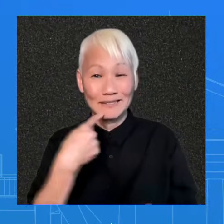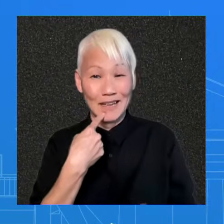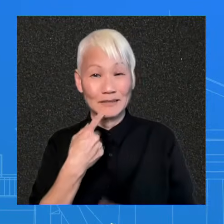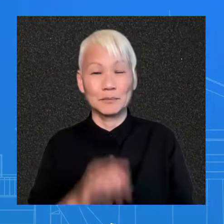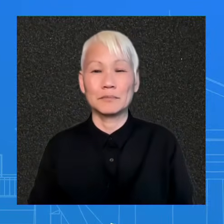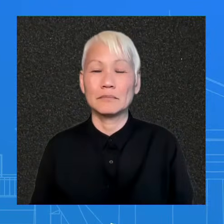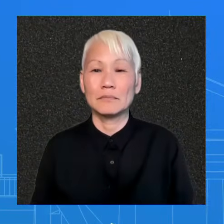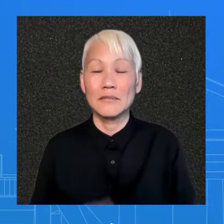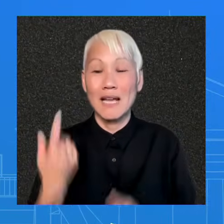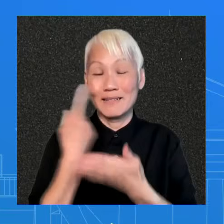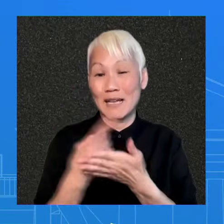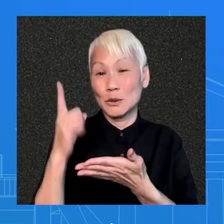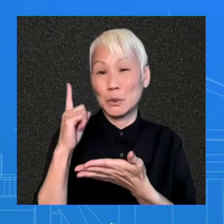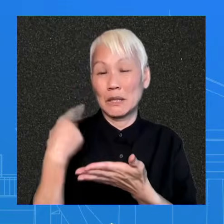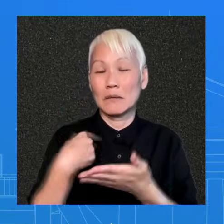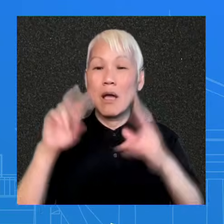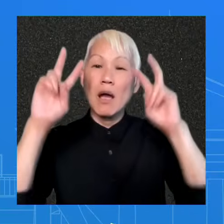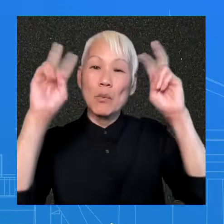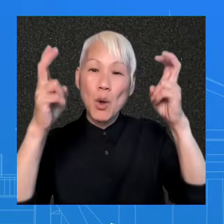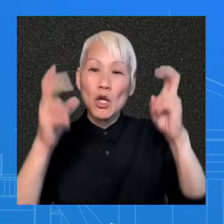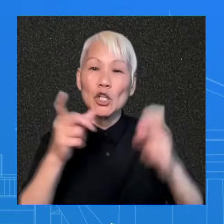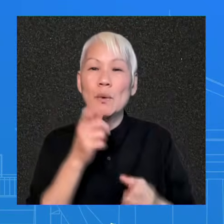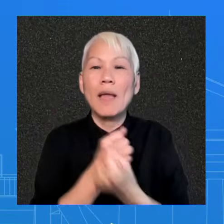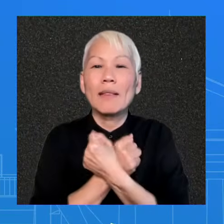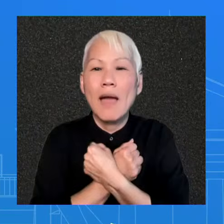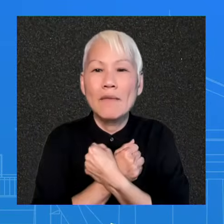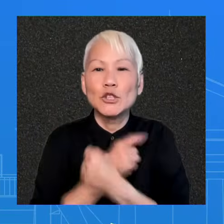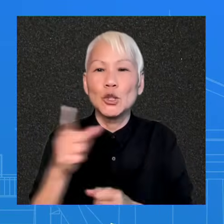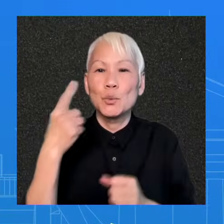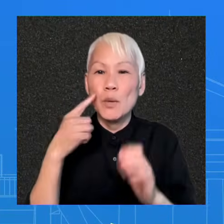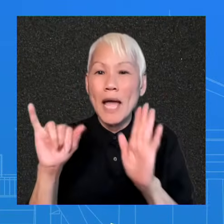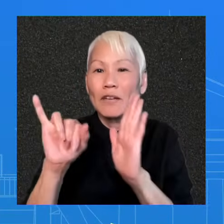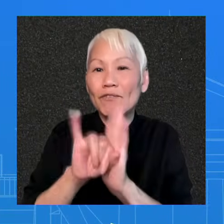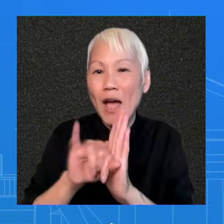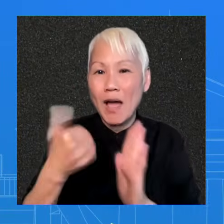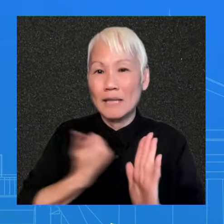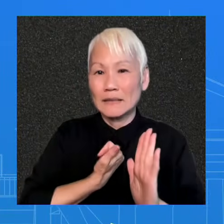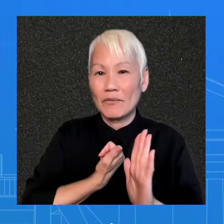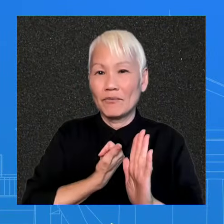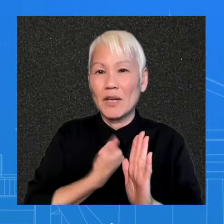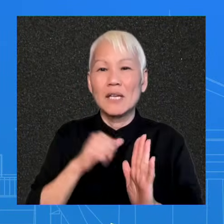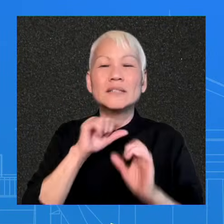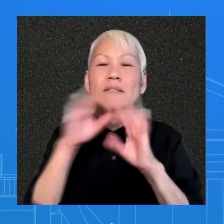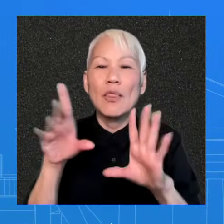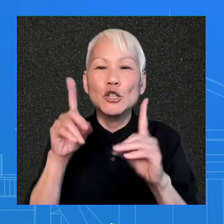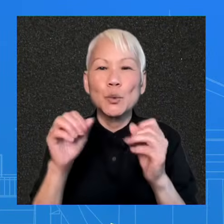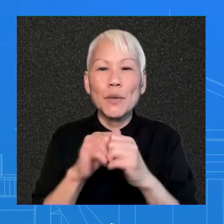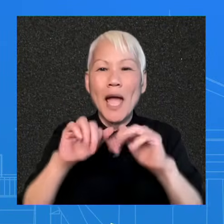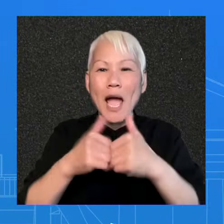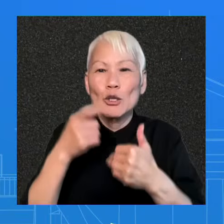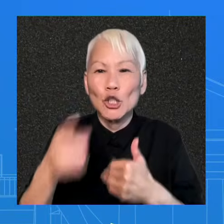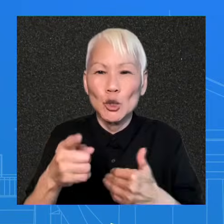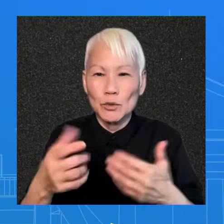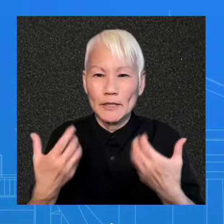"Who you love or how you identify has nothing to do with how bravely you…fight for our country." And so, again, they make these decisions.